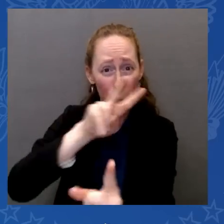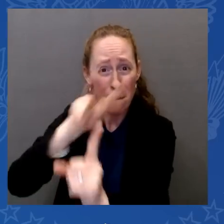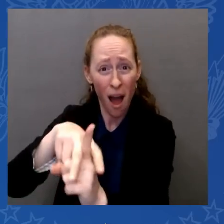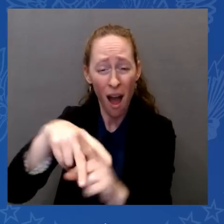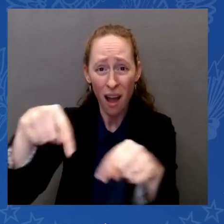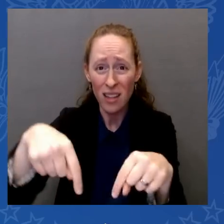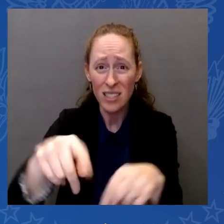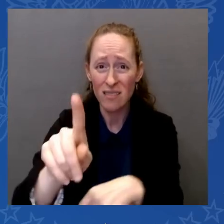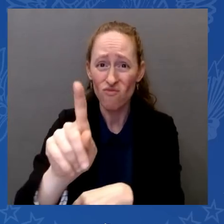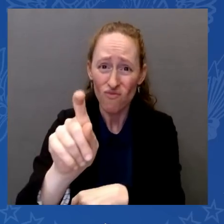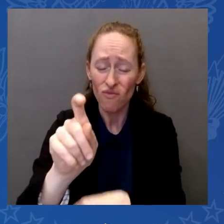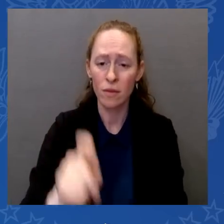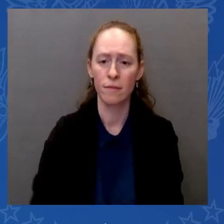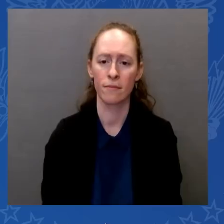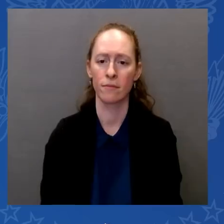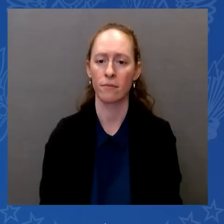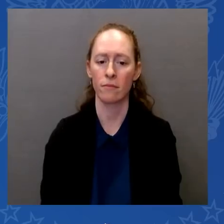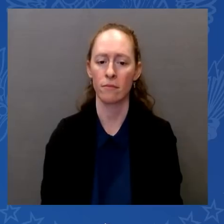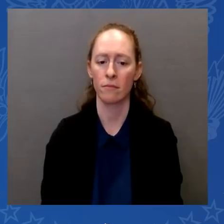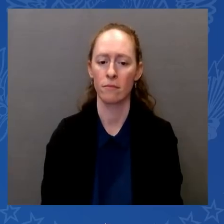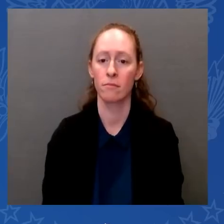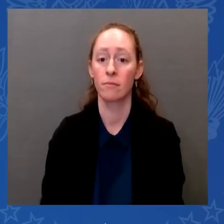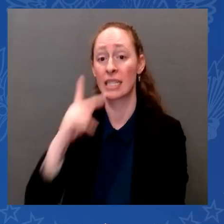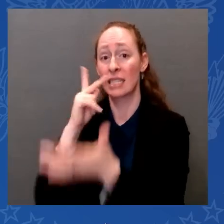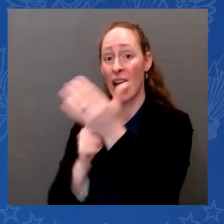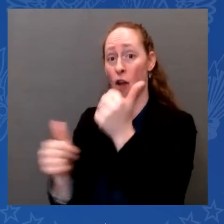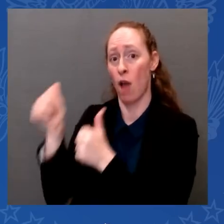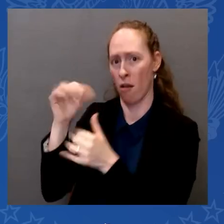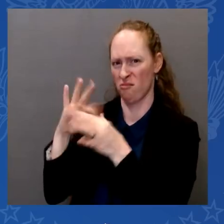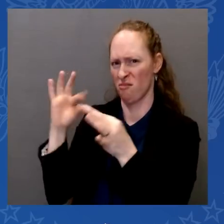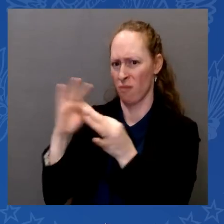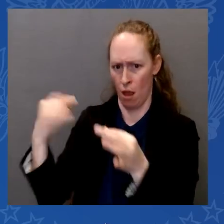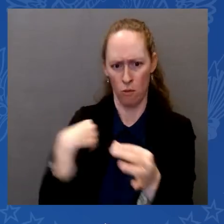to as many people as possible. Thank you.